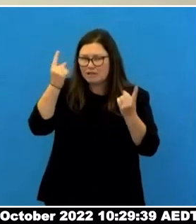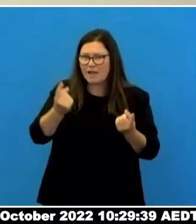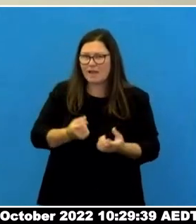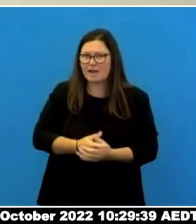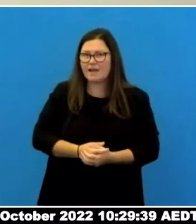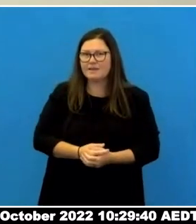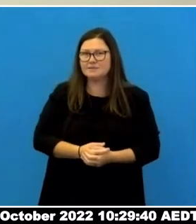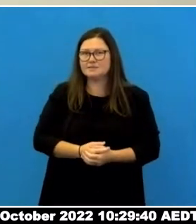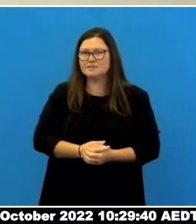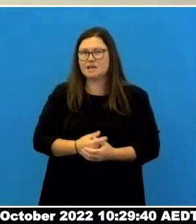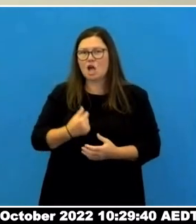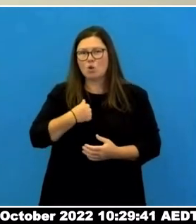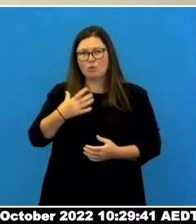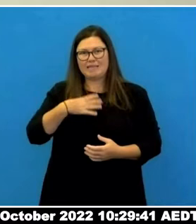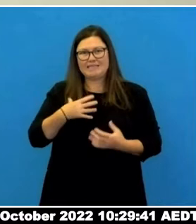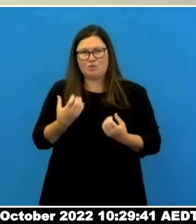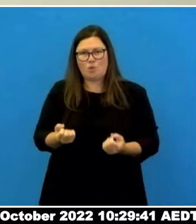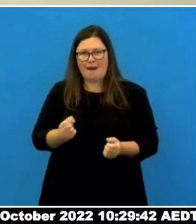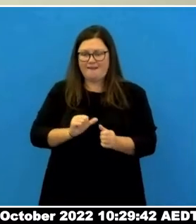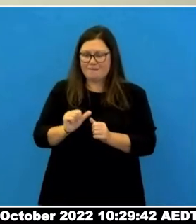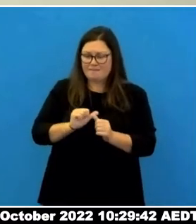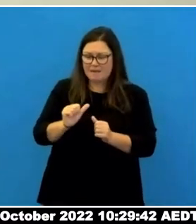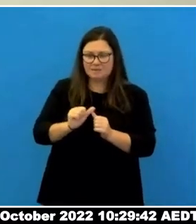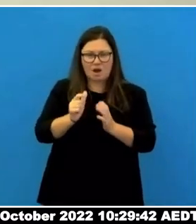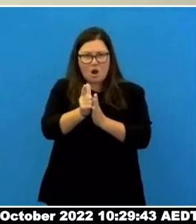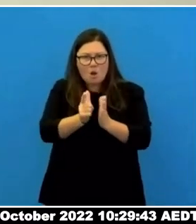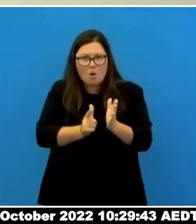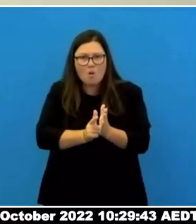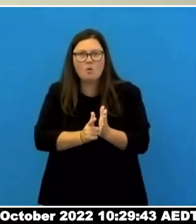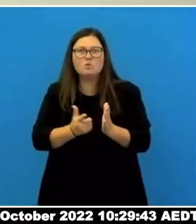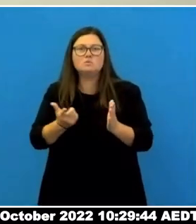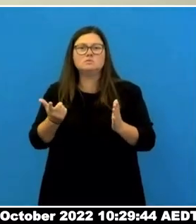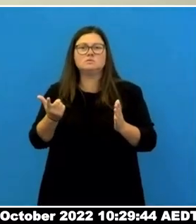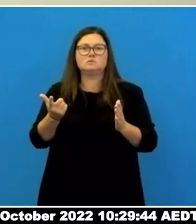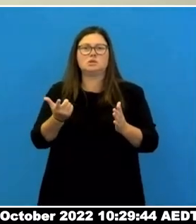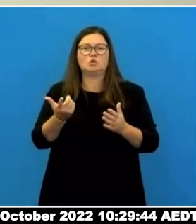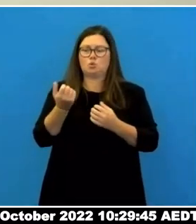in solutions to address abuse, violence, neglect and exploitation of peoples with disability.